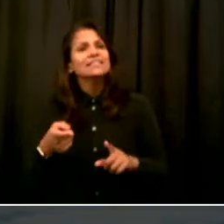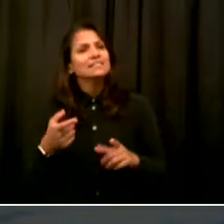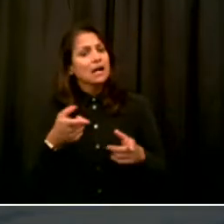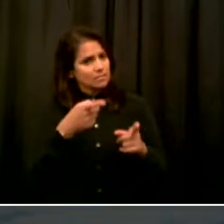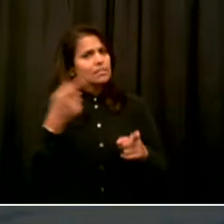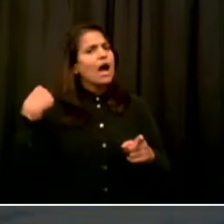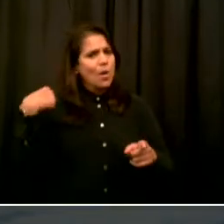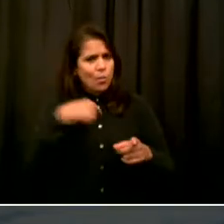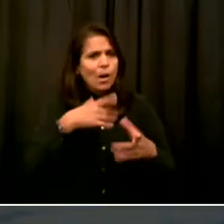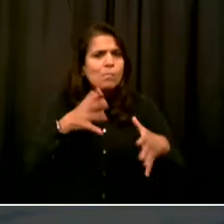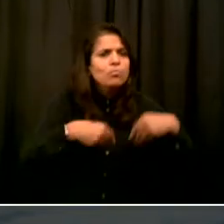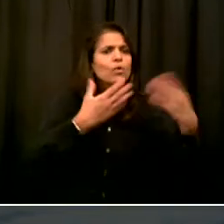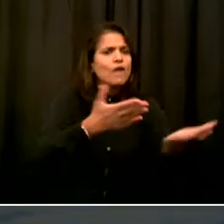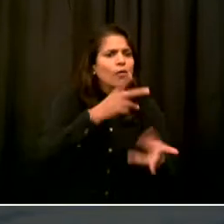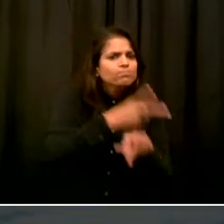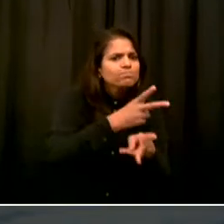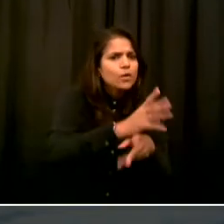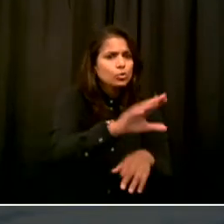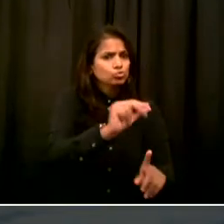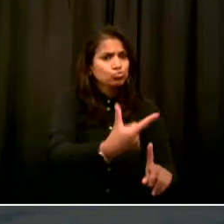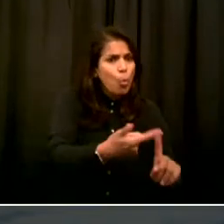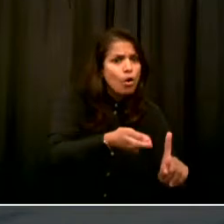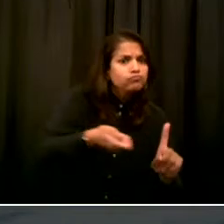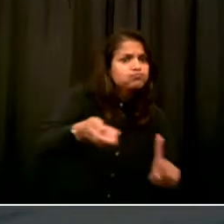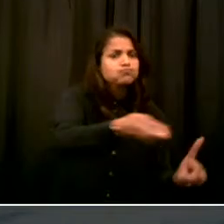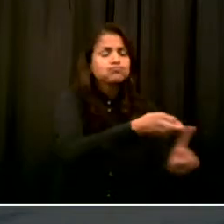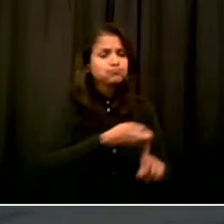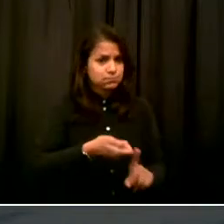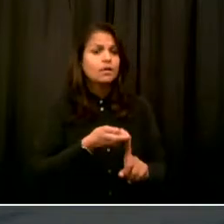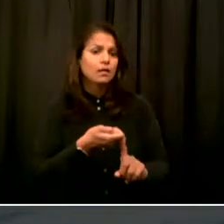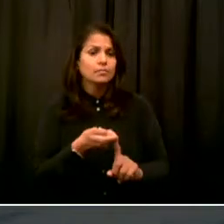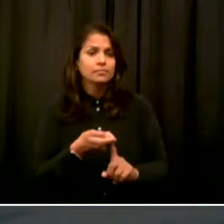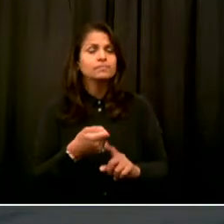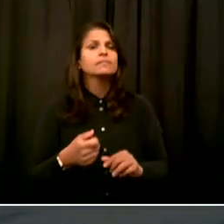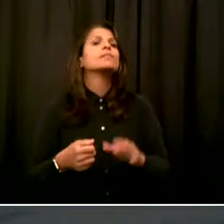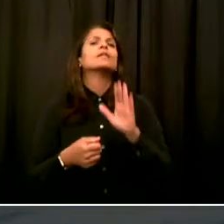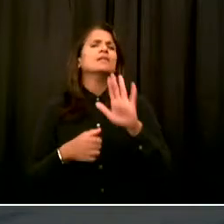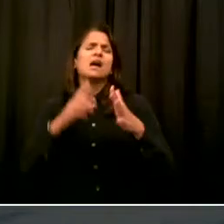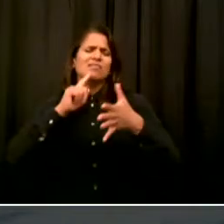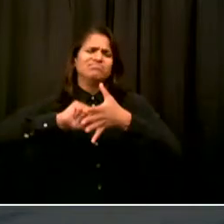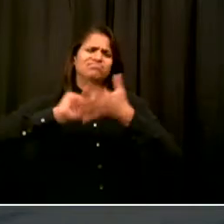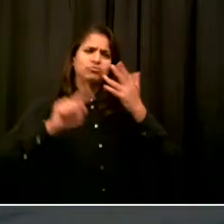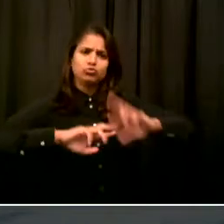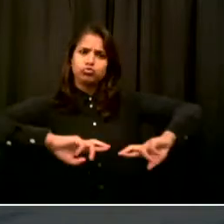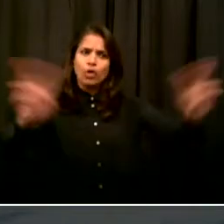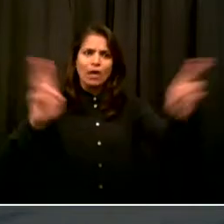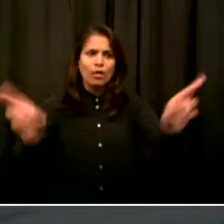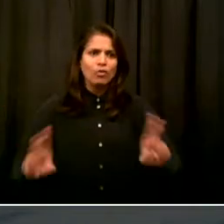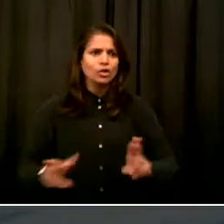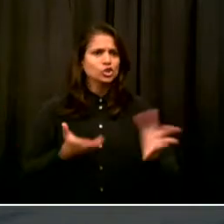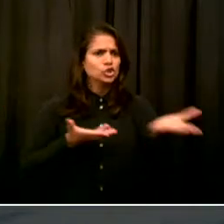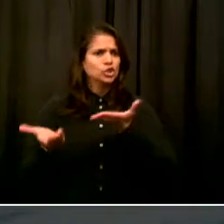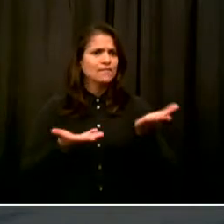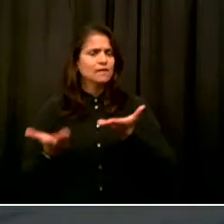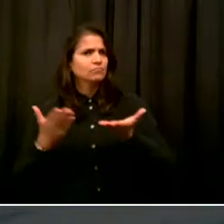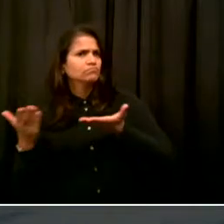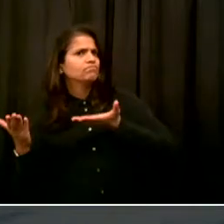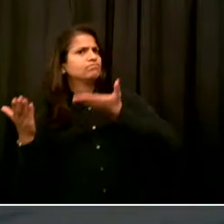HELP WITHTHOU YR R MEDICATIONS. WE WILL OFFER A FREE SERVICE TO CCOME AND WALALYOK UR DOG FOR Y SO YOU CAN SSYTA SAFE AND STAY INSIDE. IN ADDITION TO TRACING AND